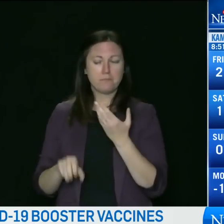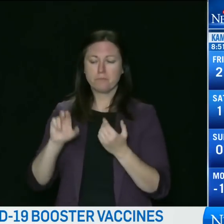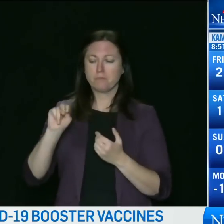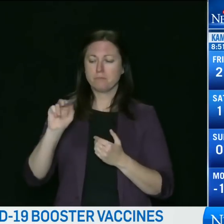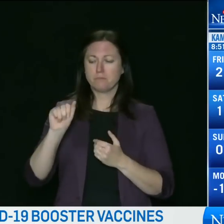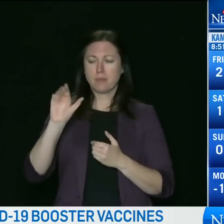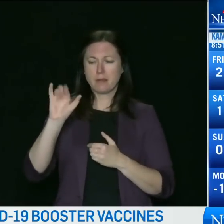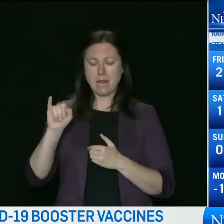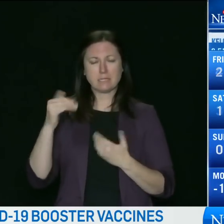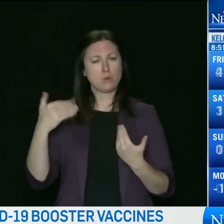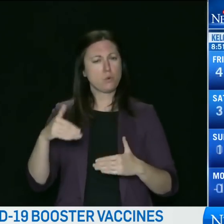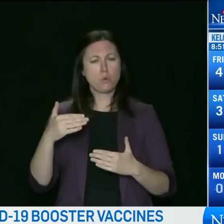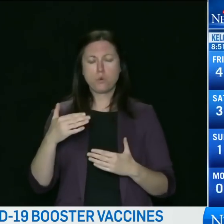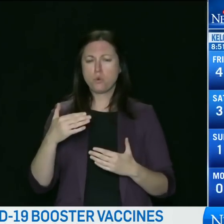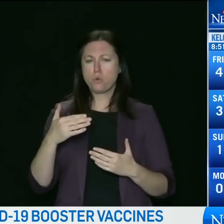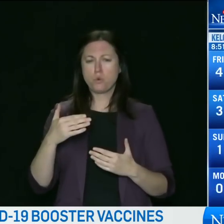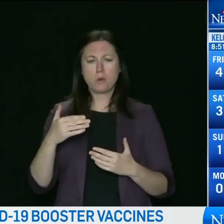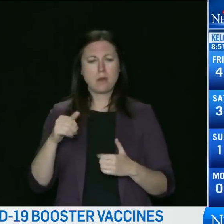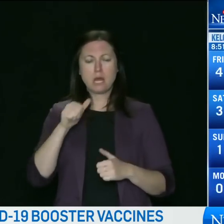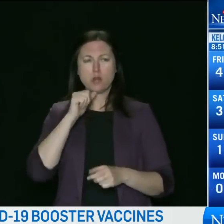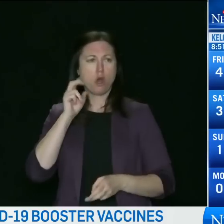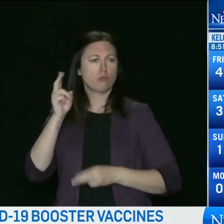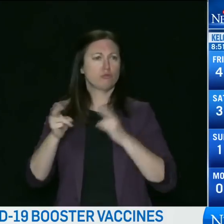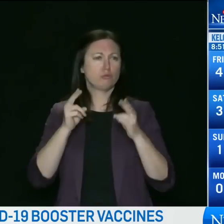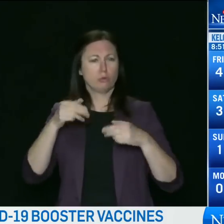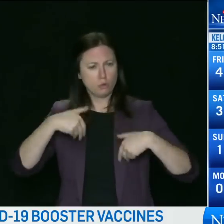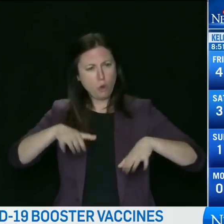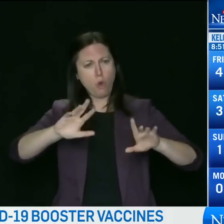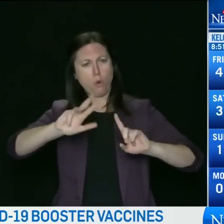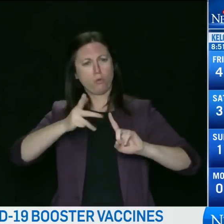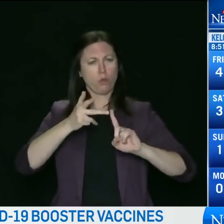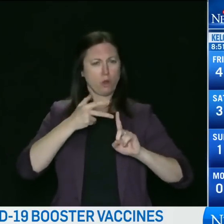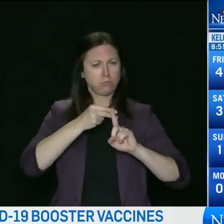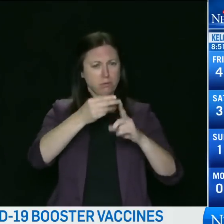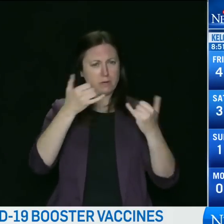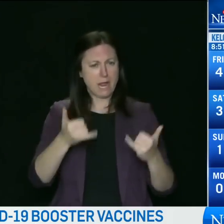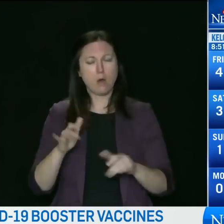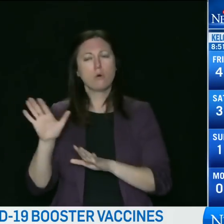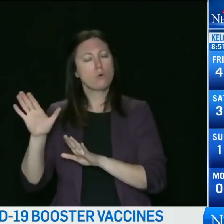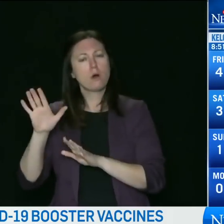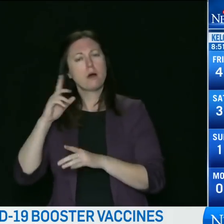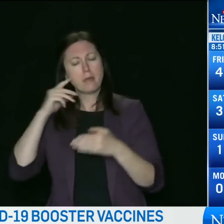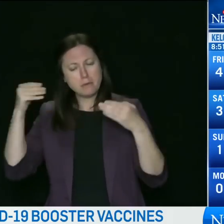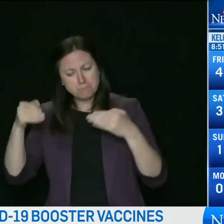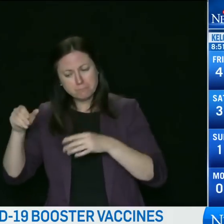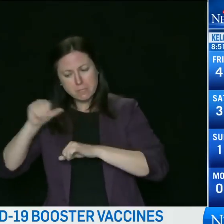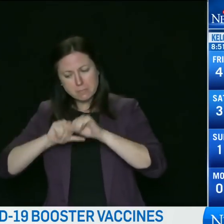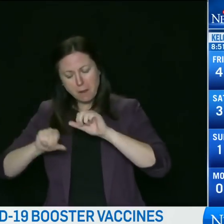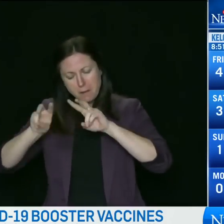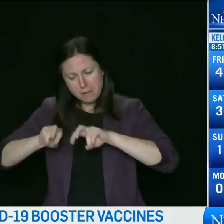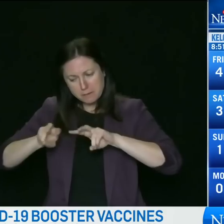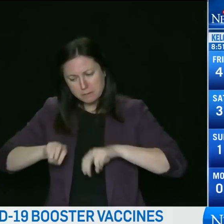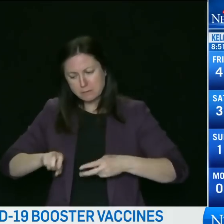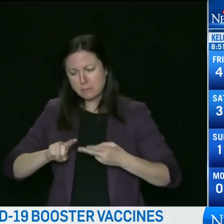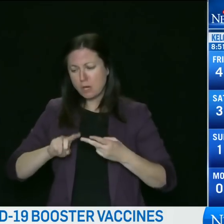I THINK WE CAN DO THAT. NACI, AS YOU'VE SEEN, HAVE BEEN QUITE THOUGHTFUL. THEY DIDN'T JUST RUSH OUT AND